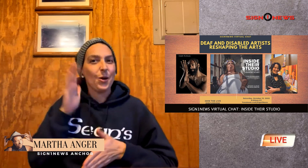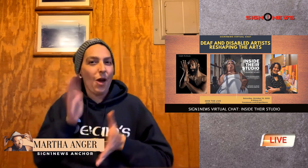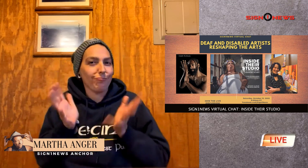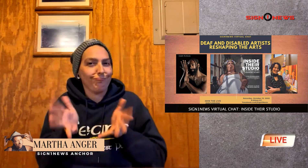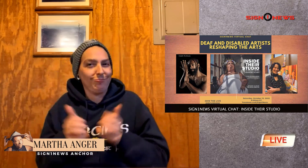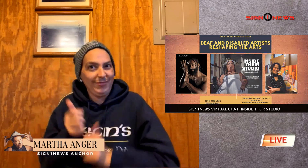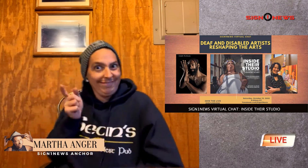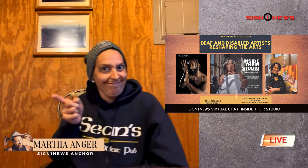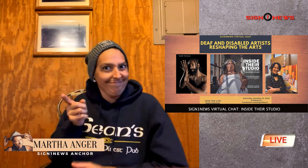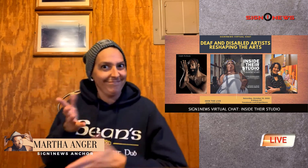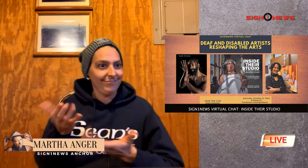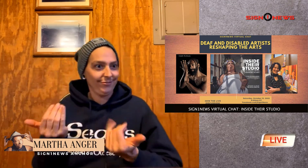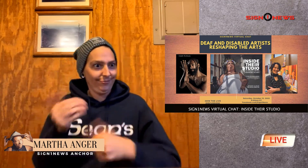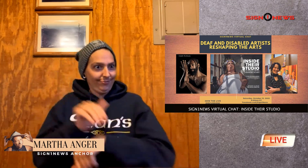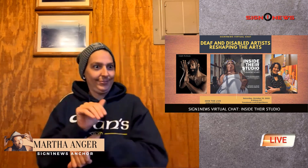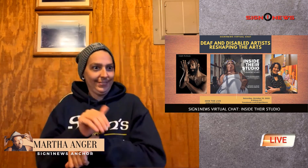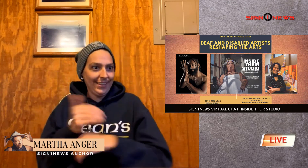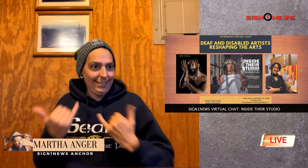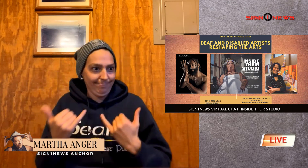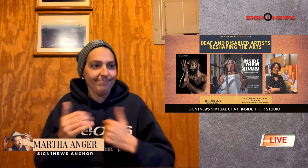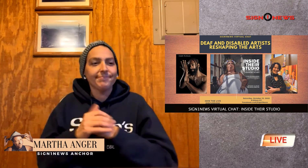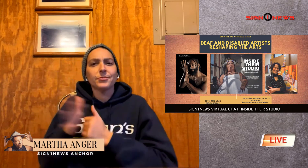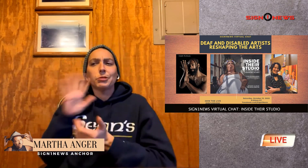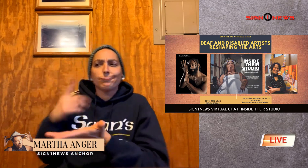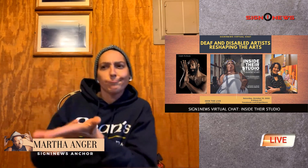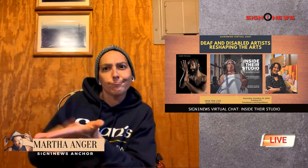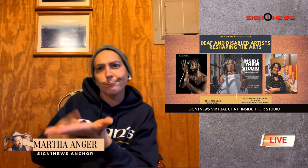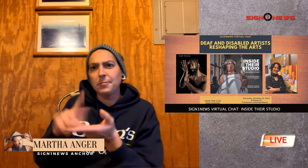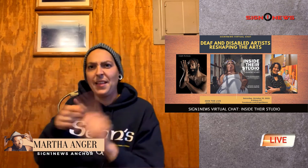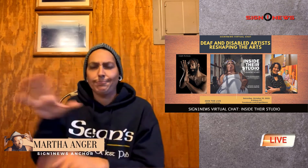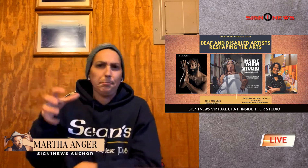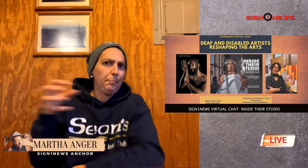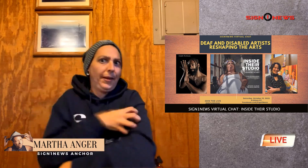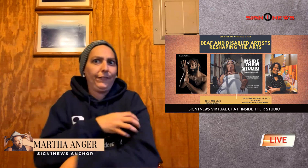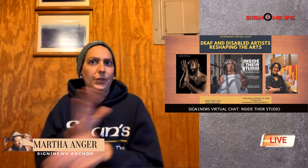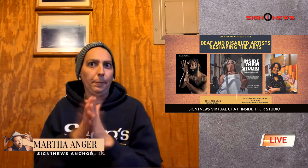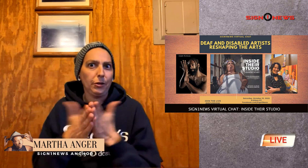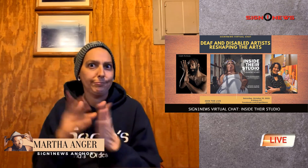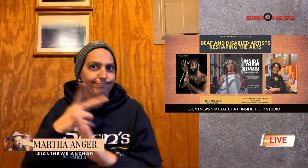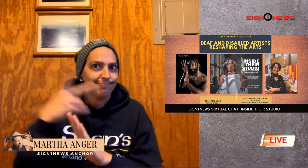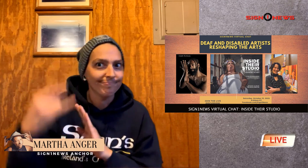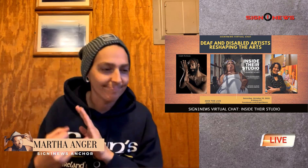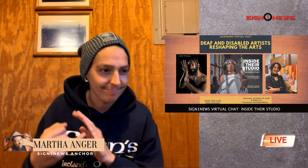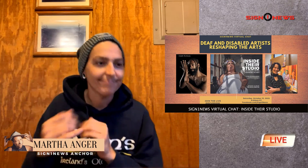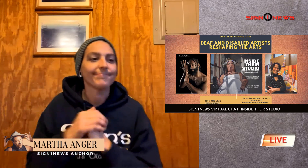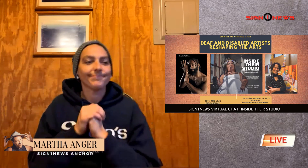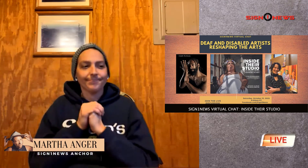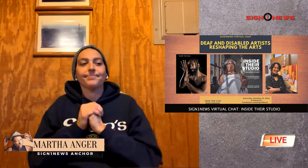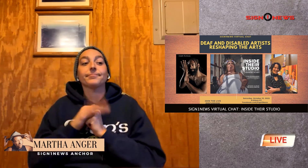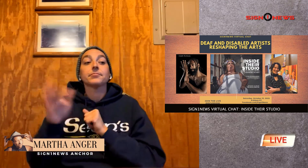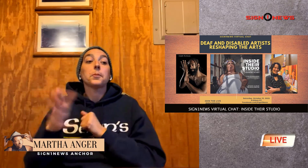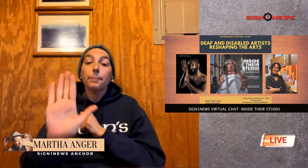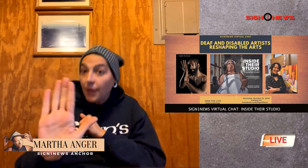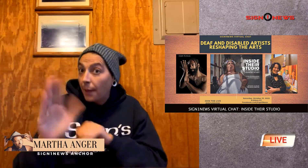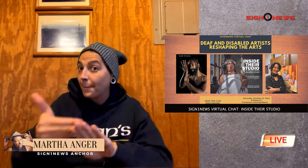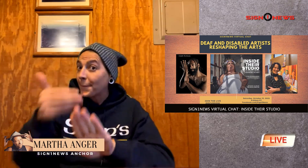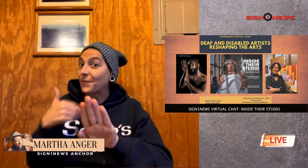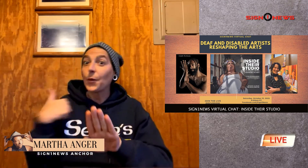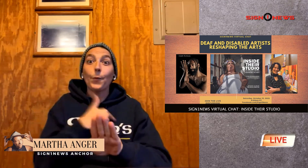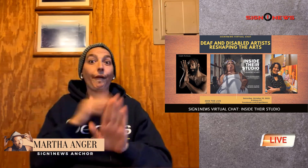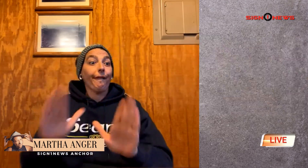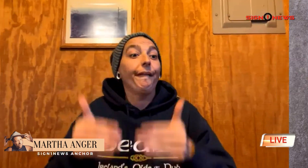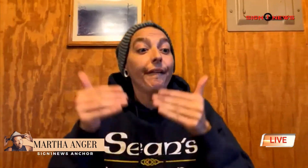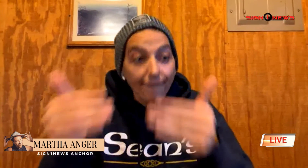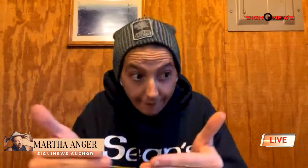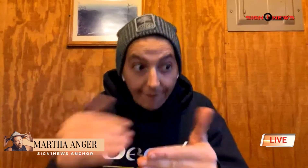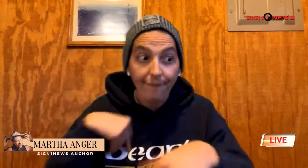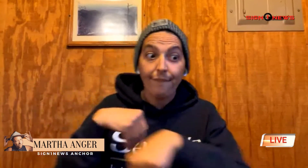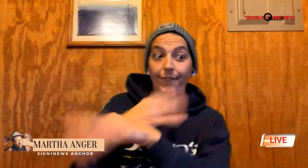with him shortly about this powerful book project but before we get to our virtual chat